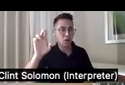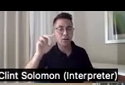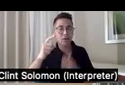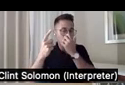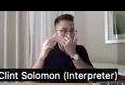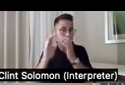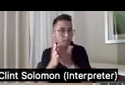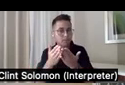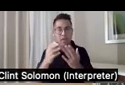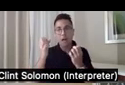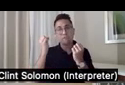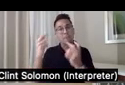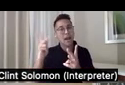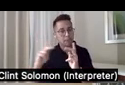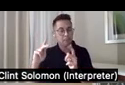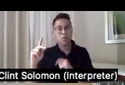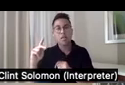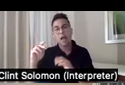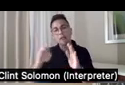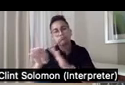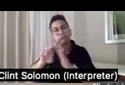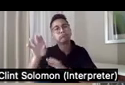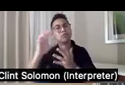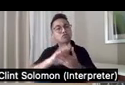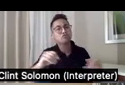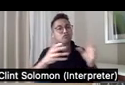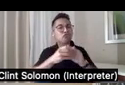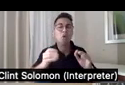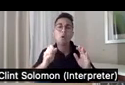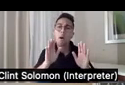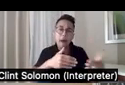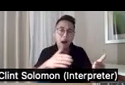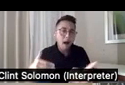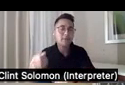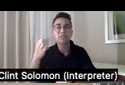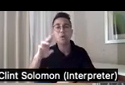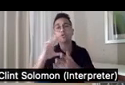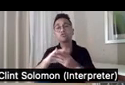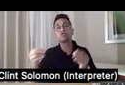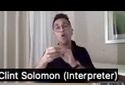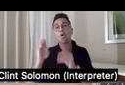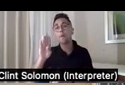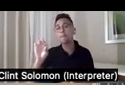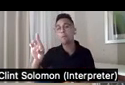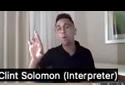have developed story boxes or story boards for i sometimes call those sequence boards